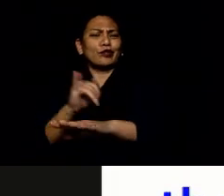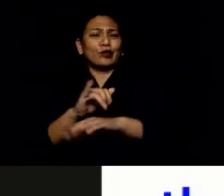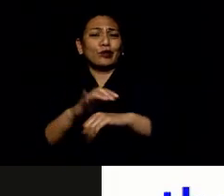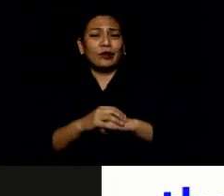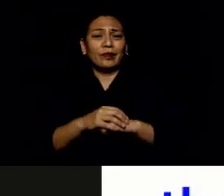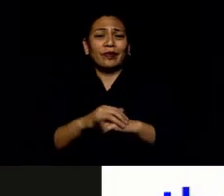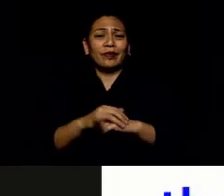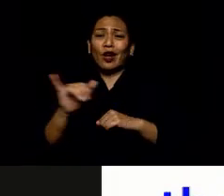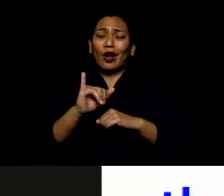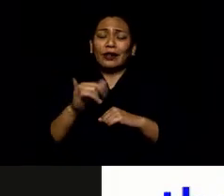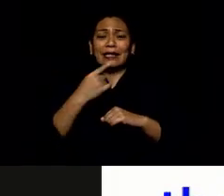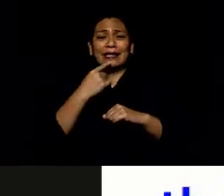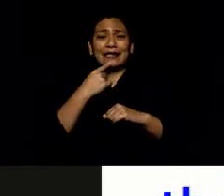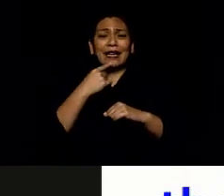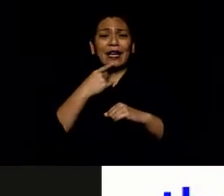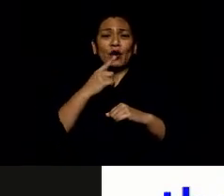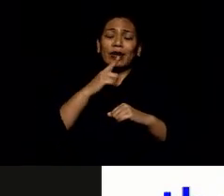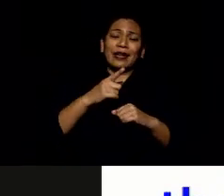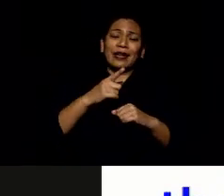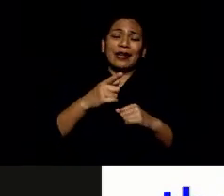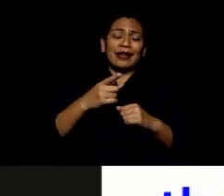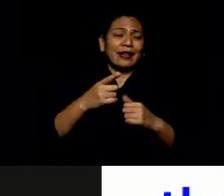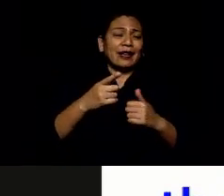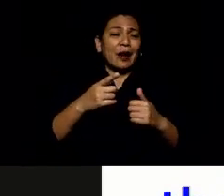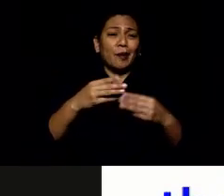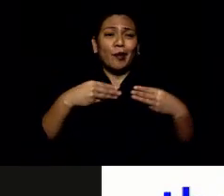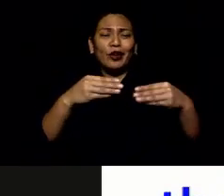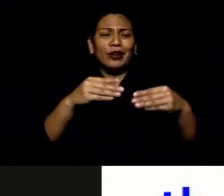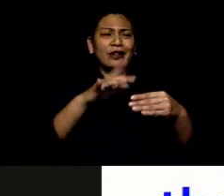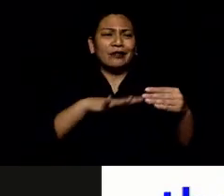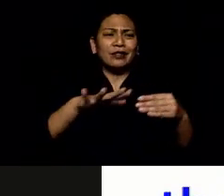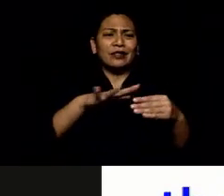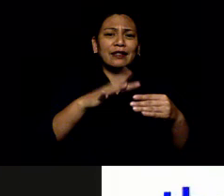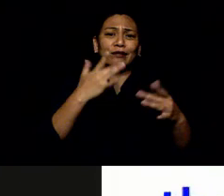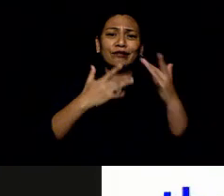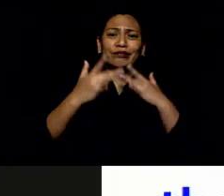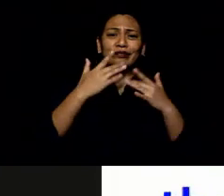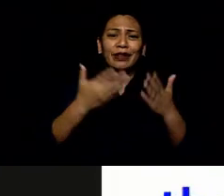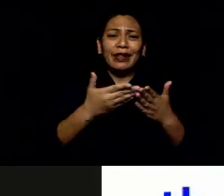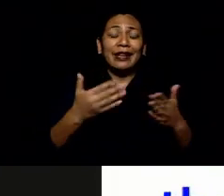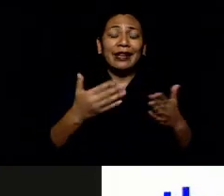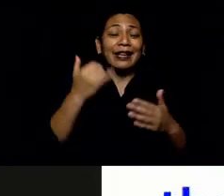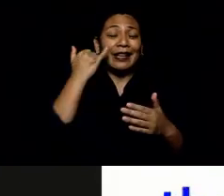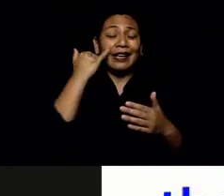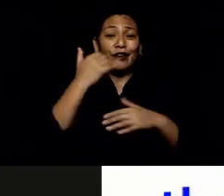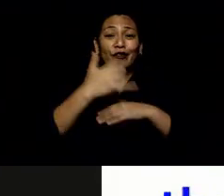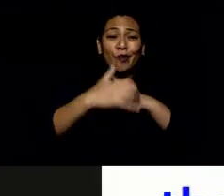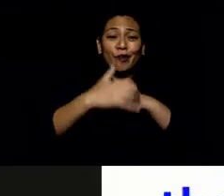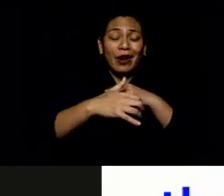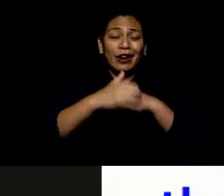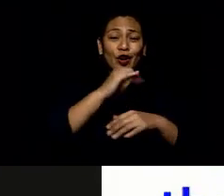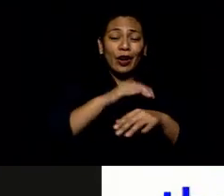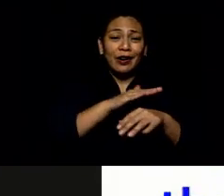are very good at addressing scarcity. You know, if, um, if bread starts to get scarce, the price goes up more